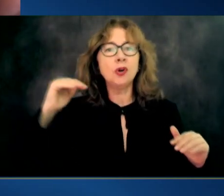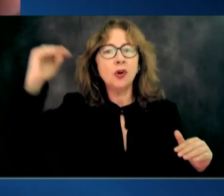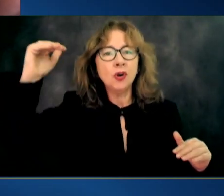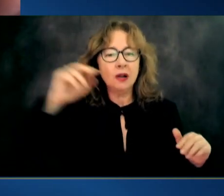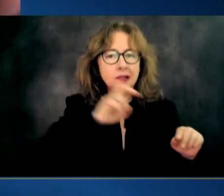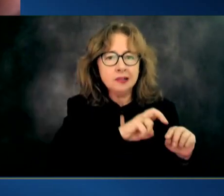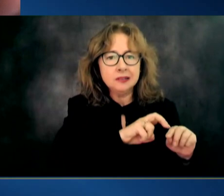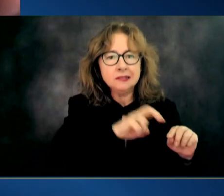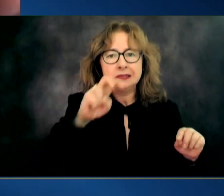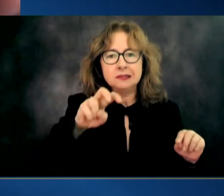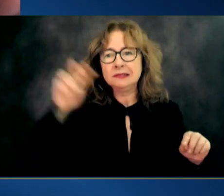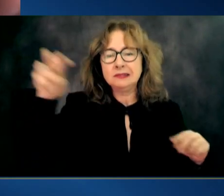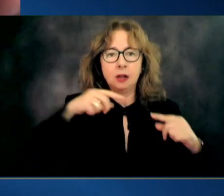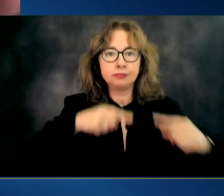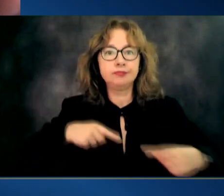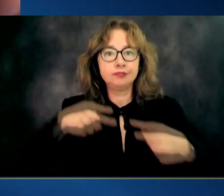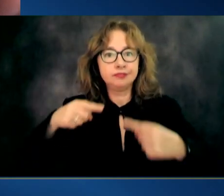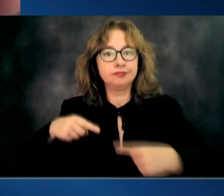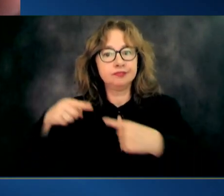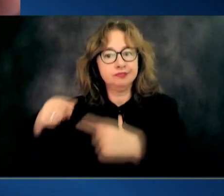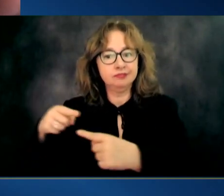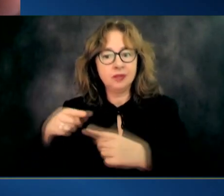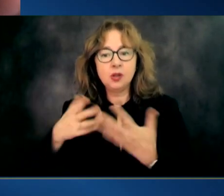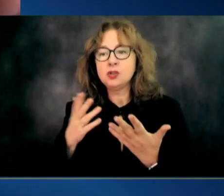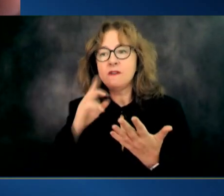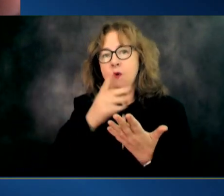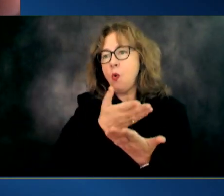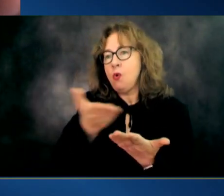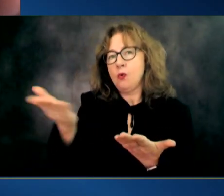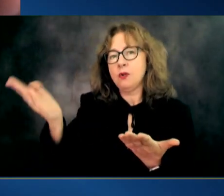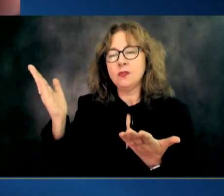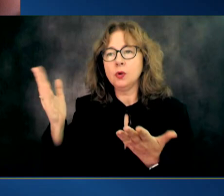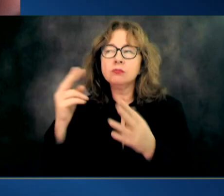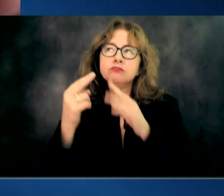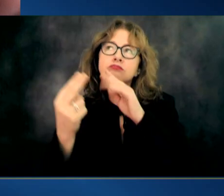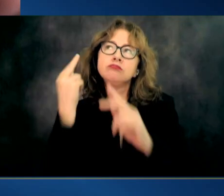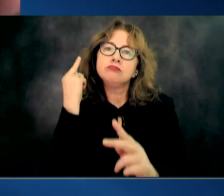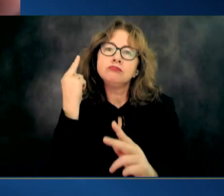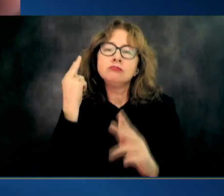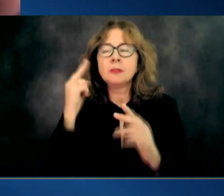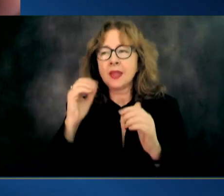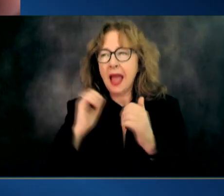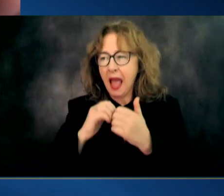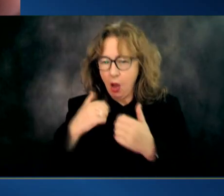this is a question for all of you, reflect on how we can make those transitions as